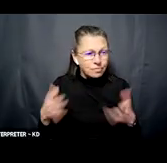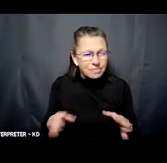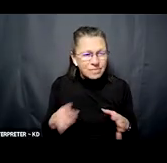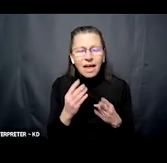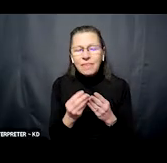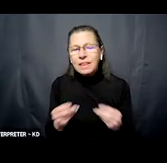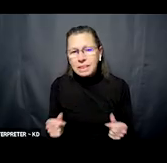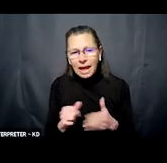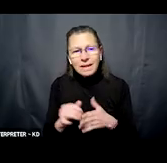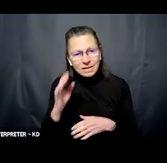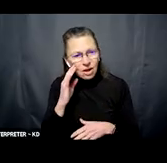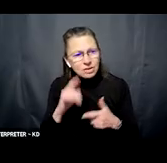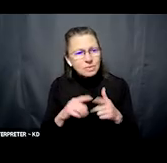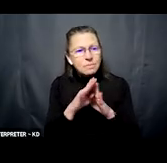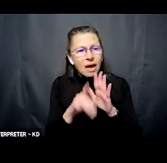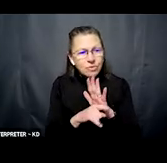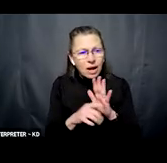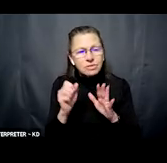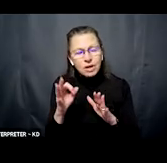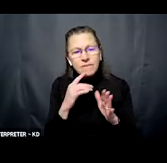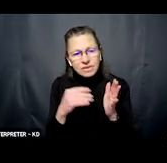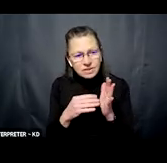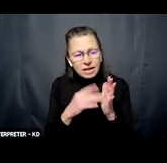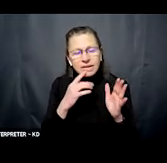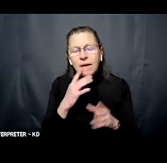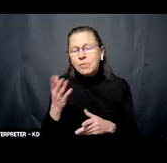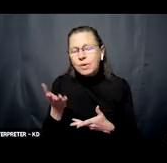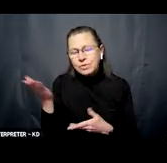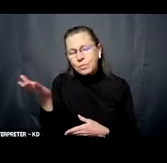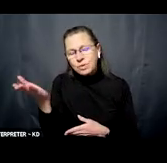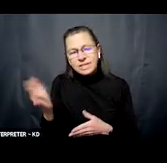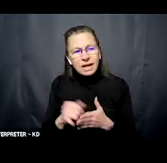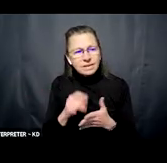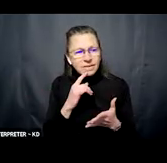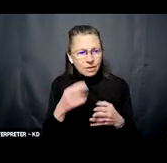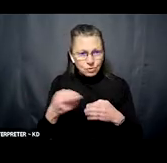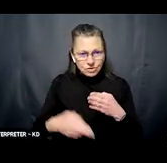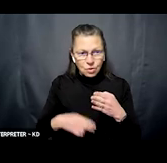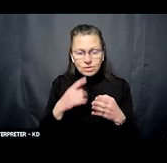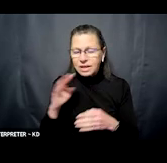study. I'm going to present the study results. As I'd mentioned, Michelle Enfield will be sharing